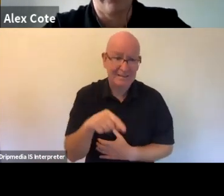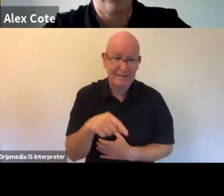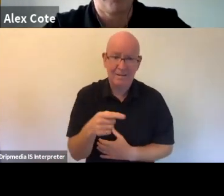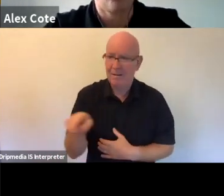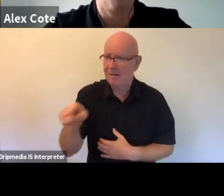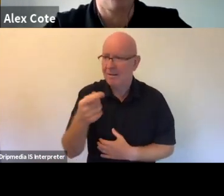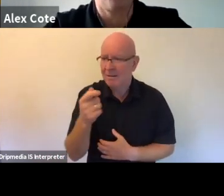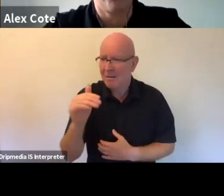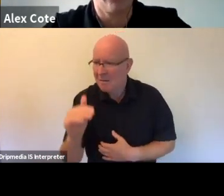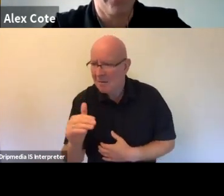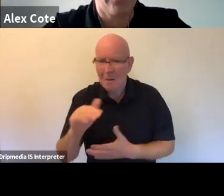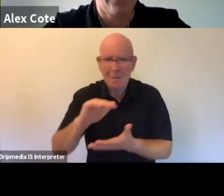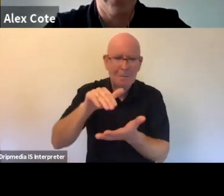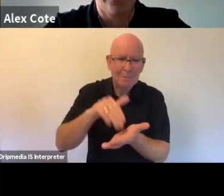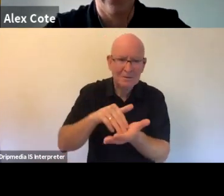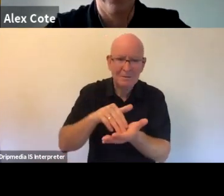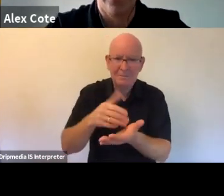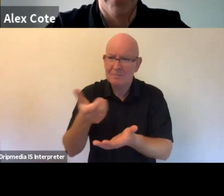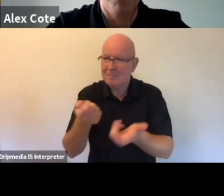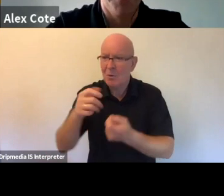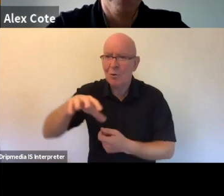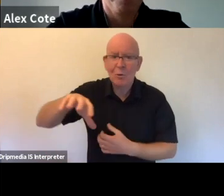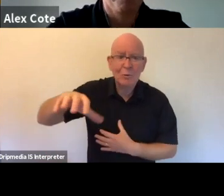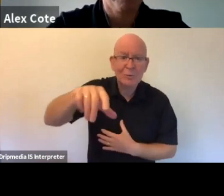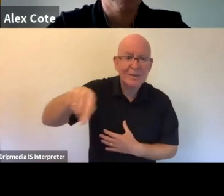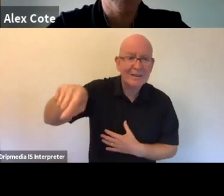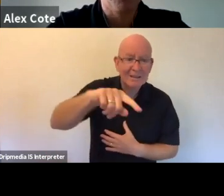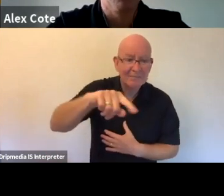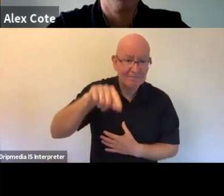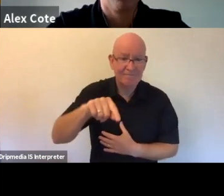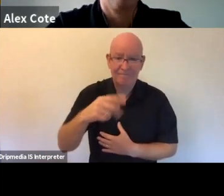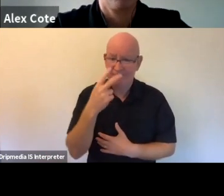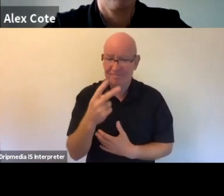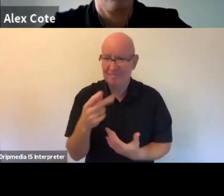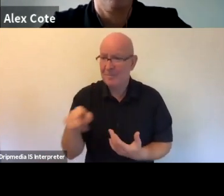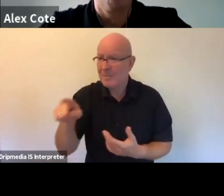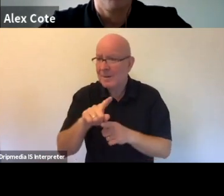that spend above 0,4% of the GDP.